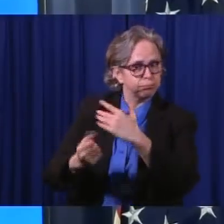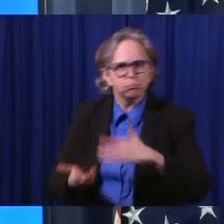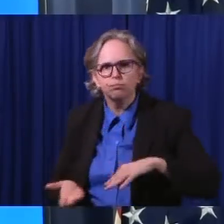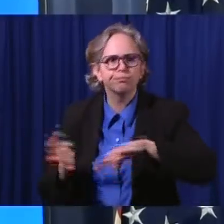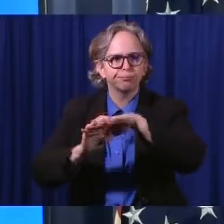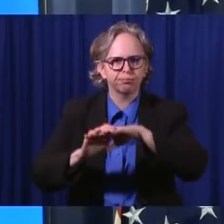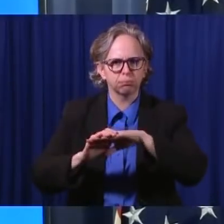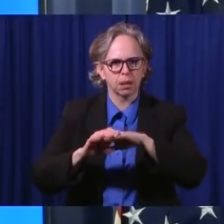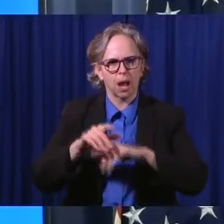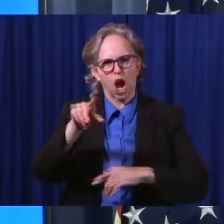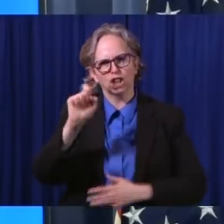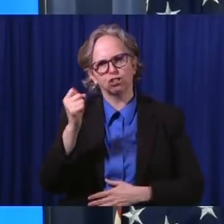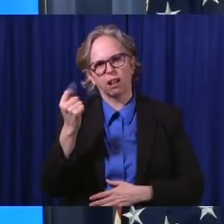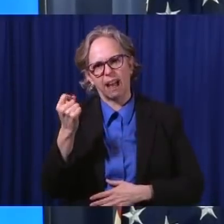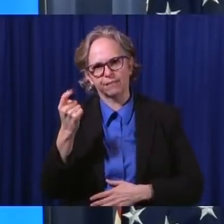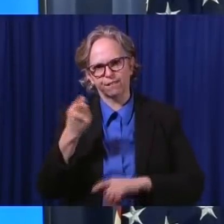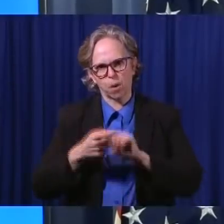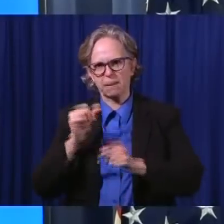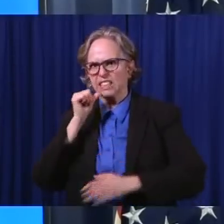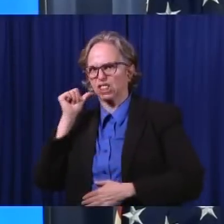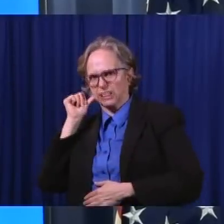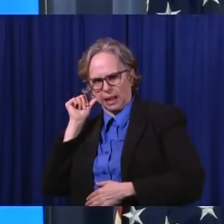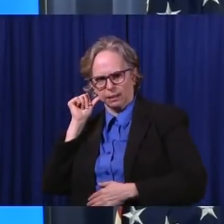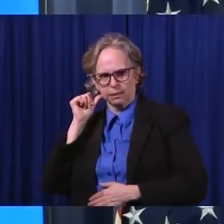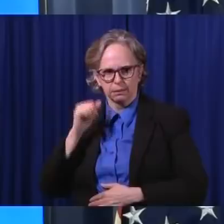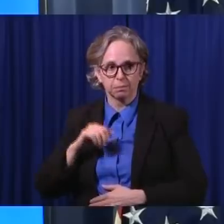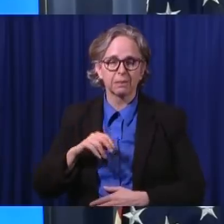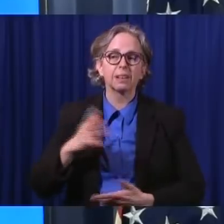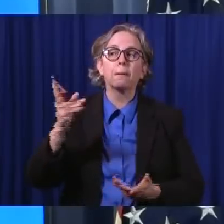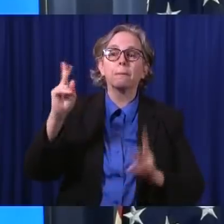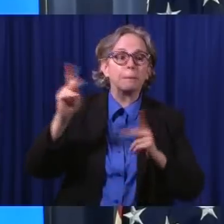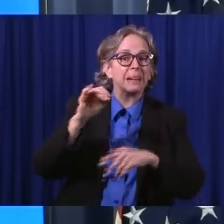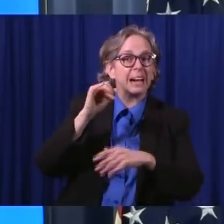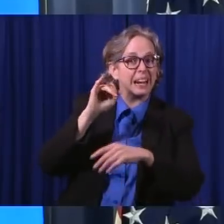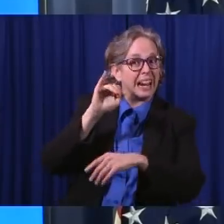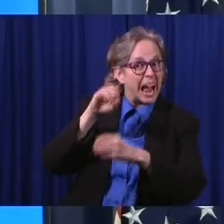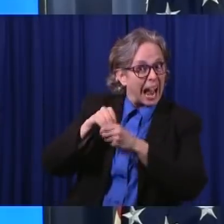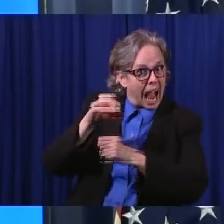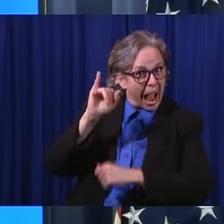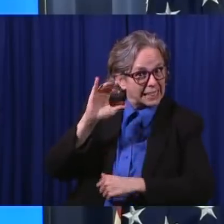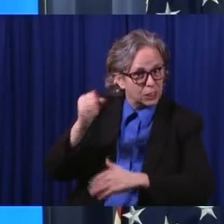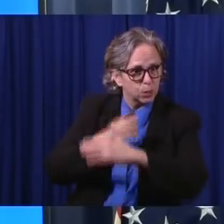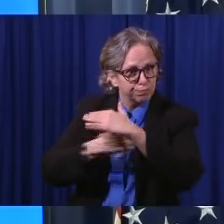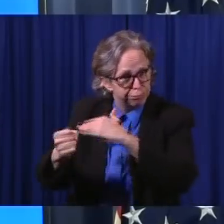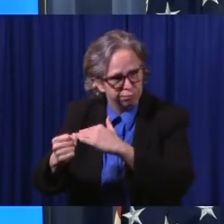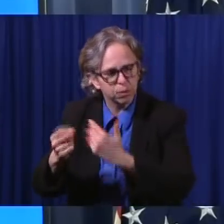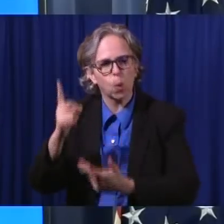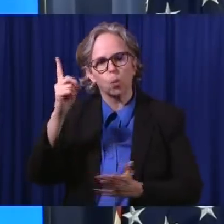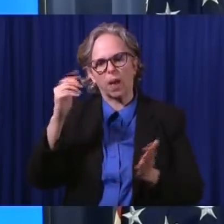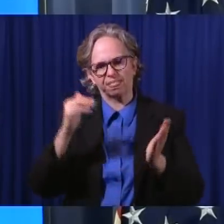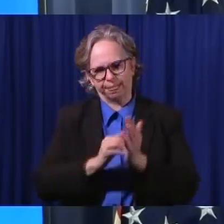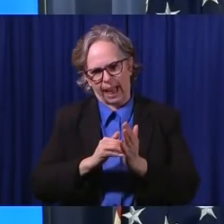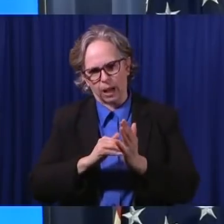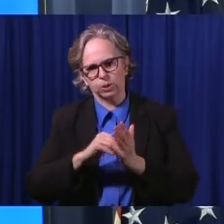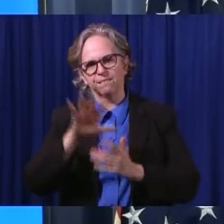INCREASE OF 446 FROM YESTERDAY. THE NUMBER OF HOSPITALIZATIONS